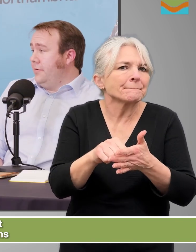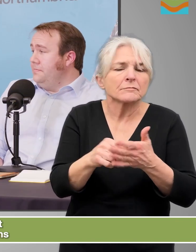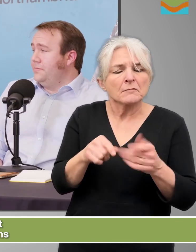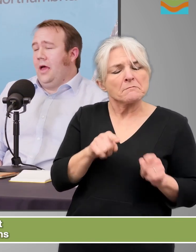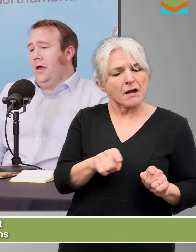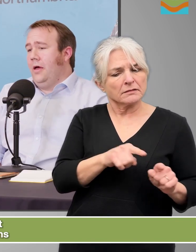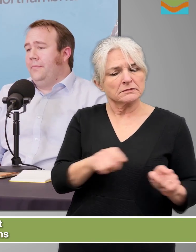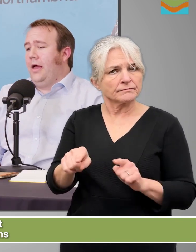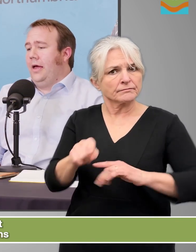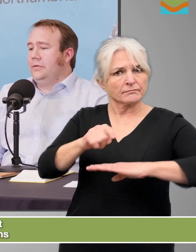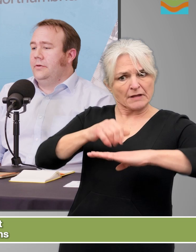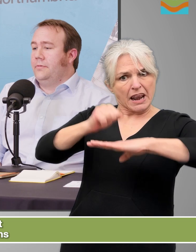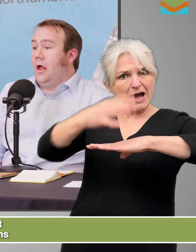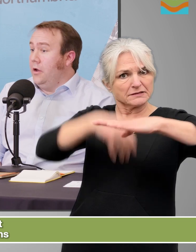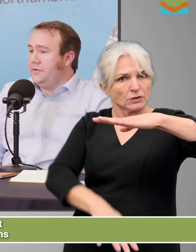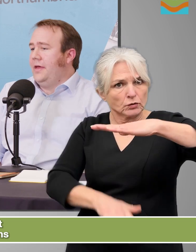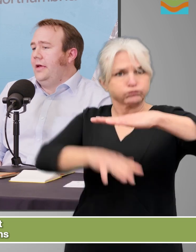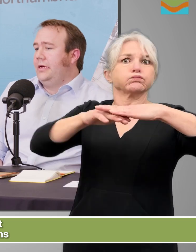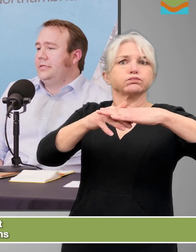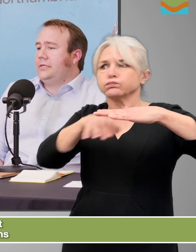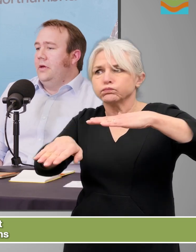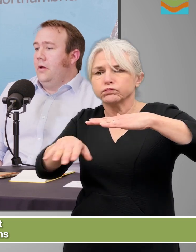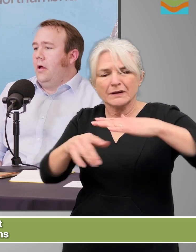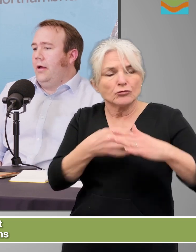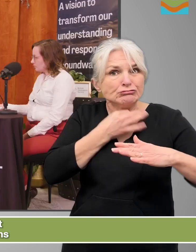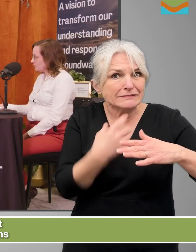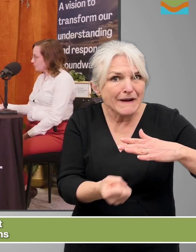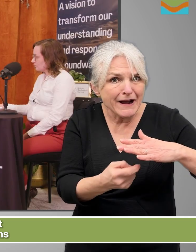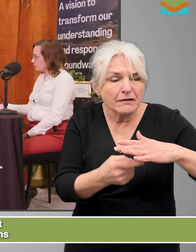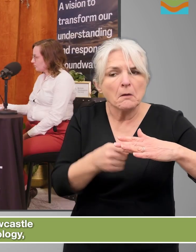variable and a lot of that is often part of the reasons